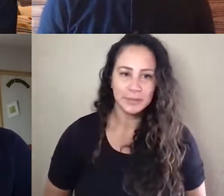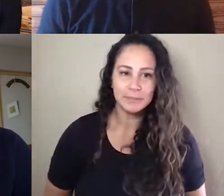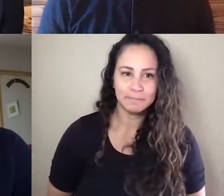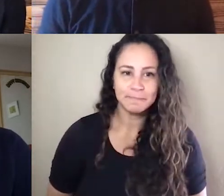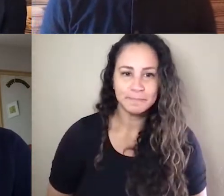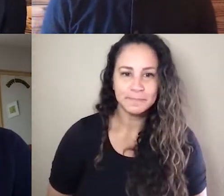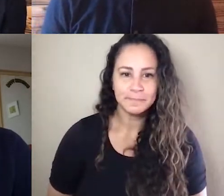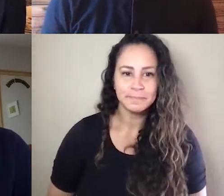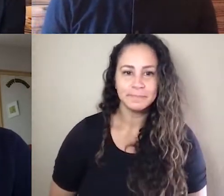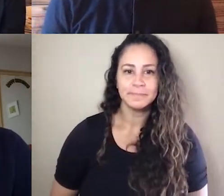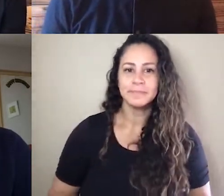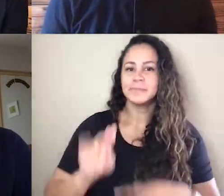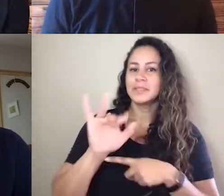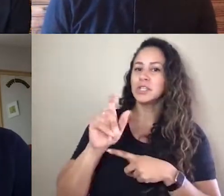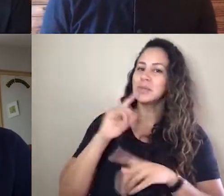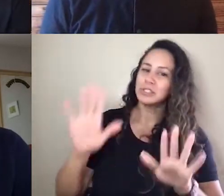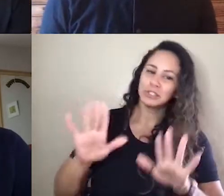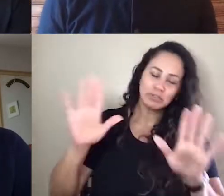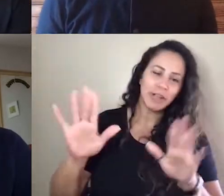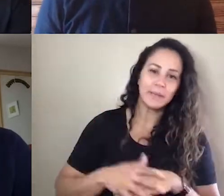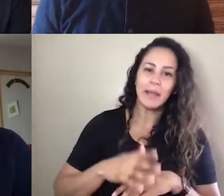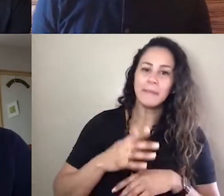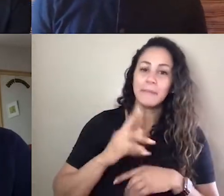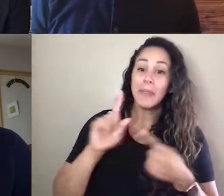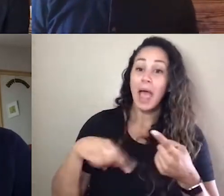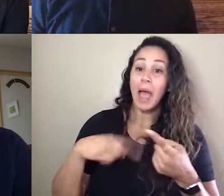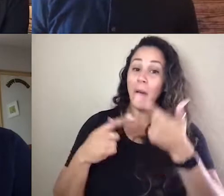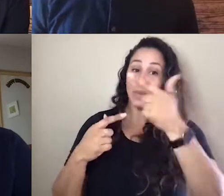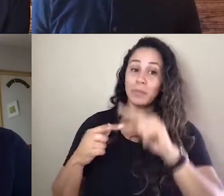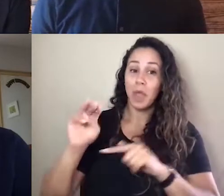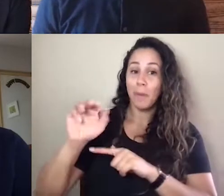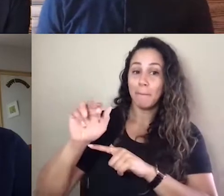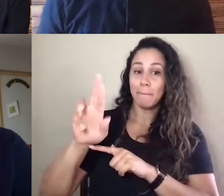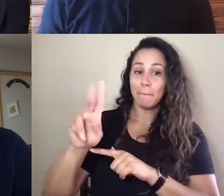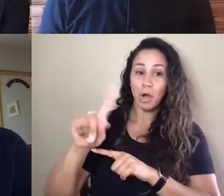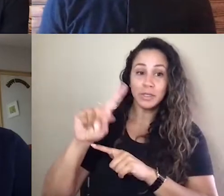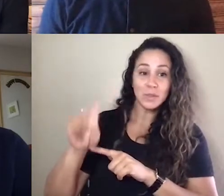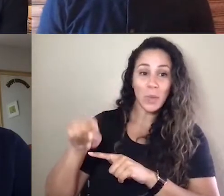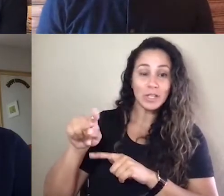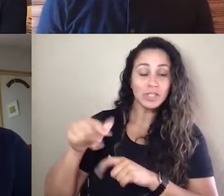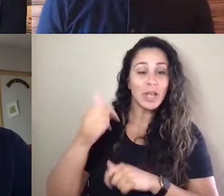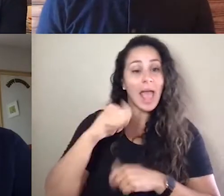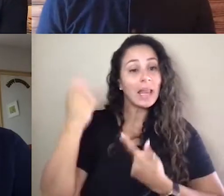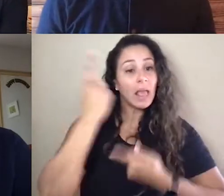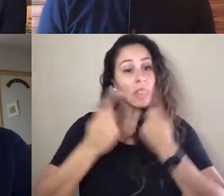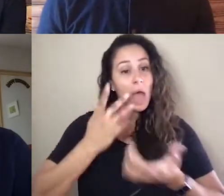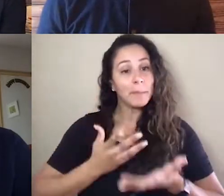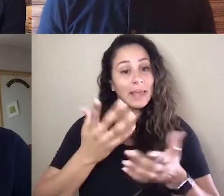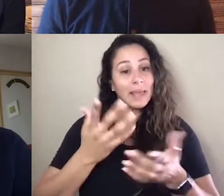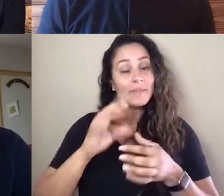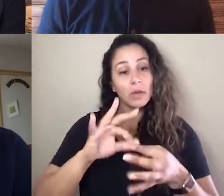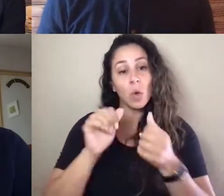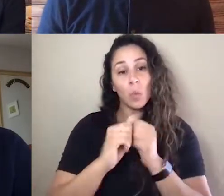HOW ABOUT THIS ONE FROM MARK. HAS ANY THOUGHT BEEN GIVEN TO THE MARKETER EXPERIENCE